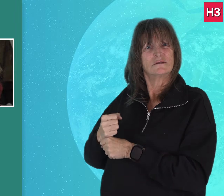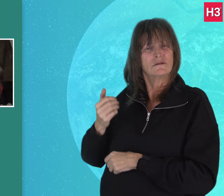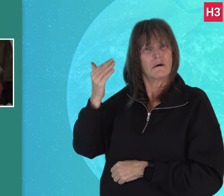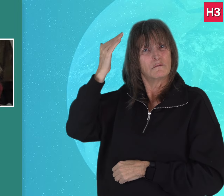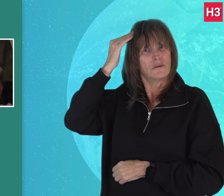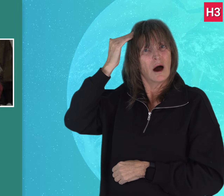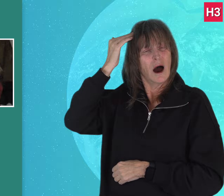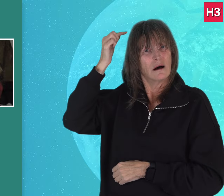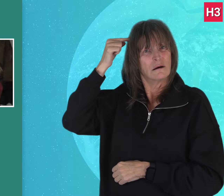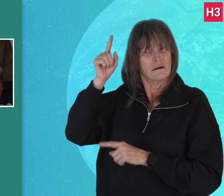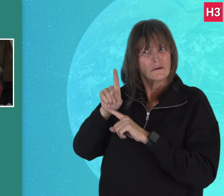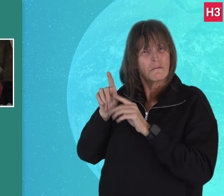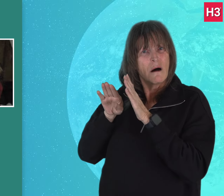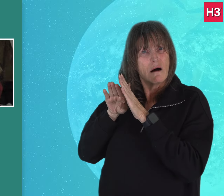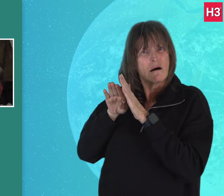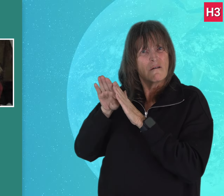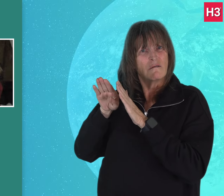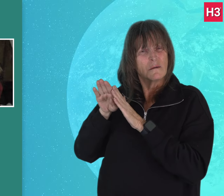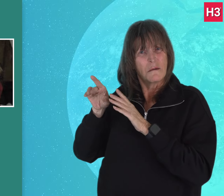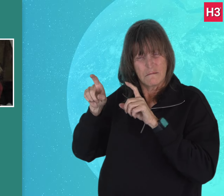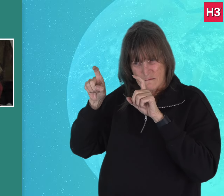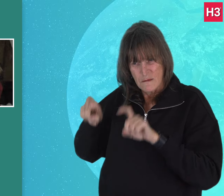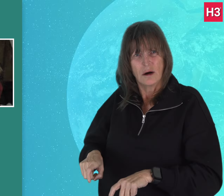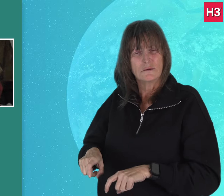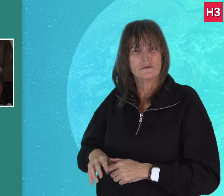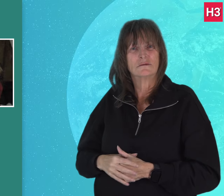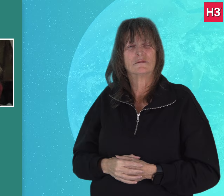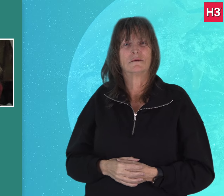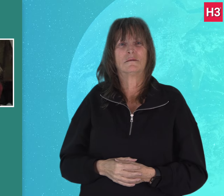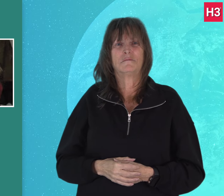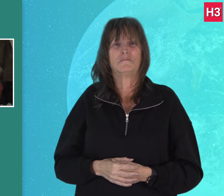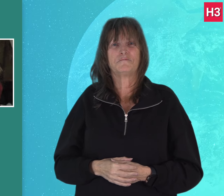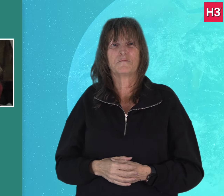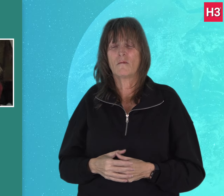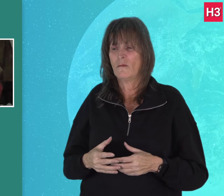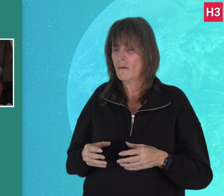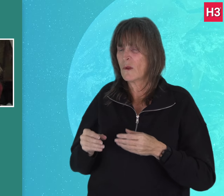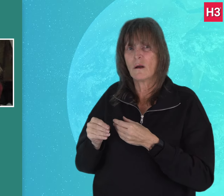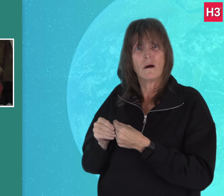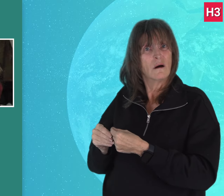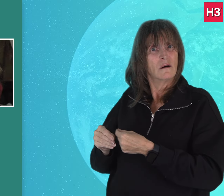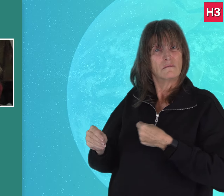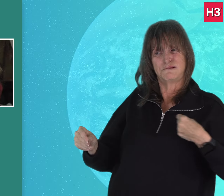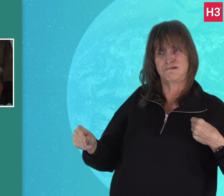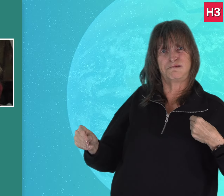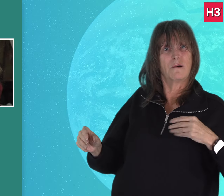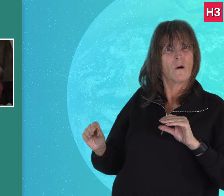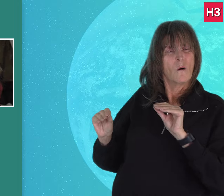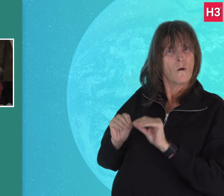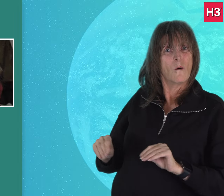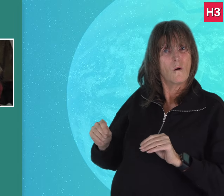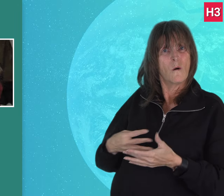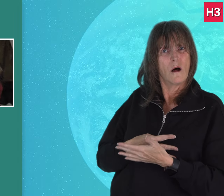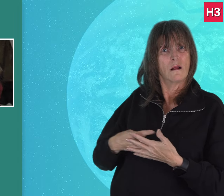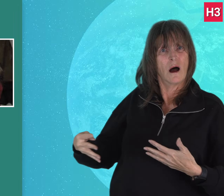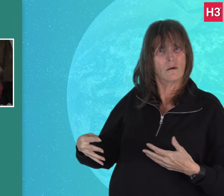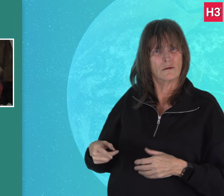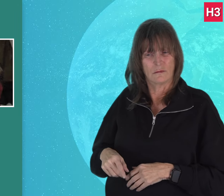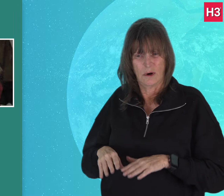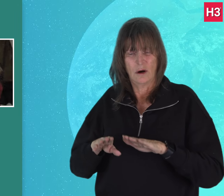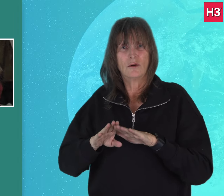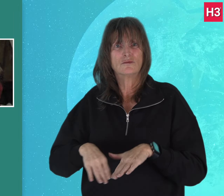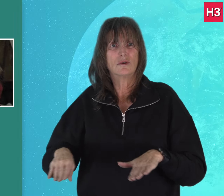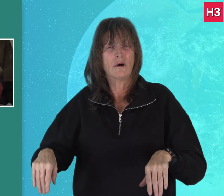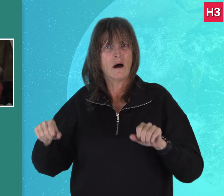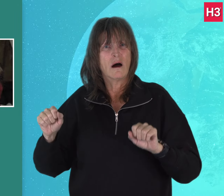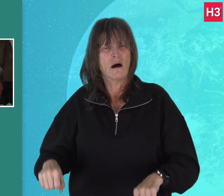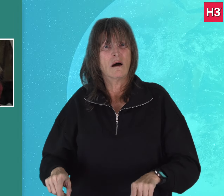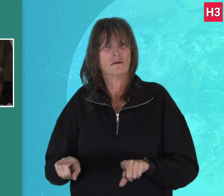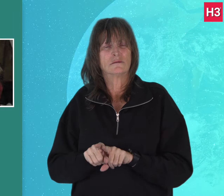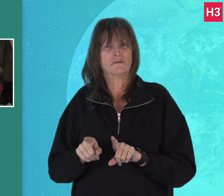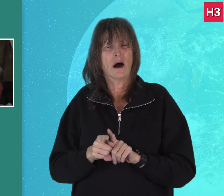language during the most important years of brain development.